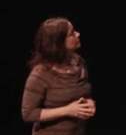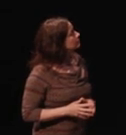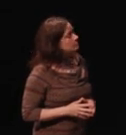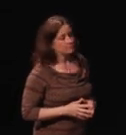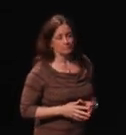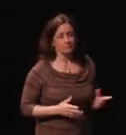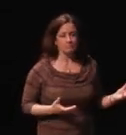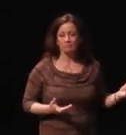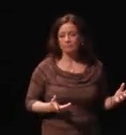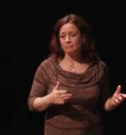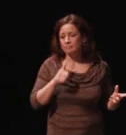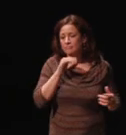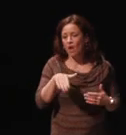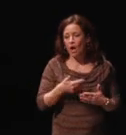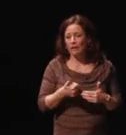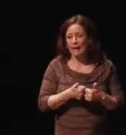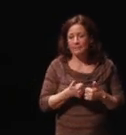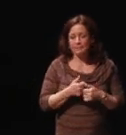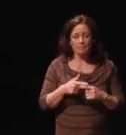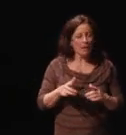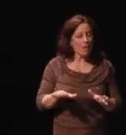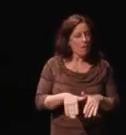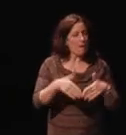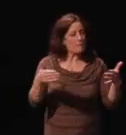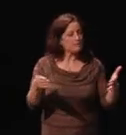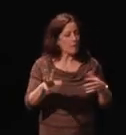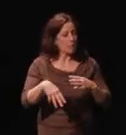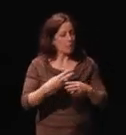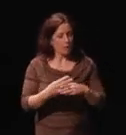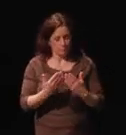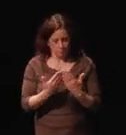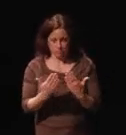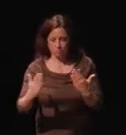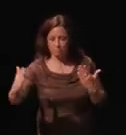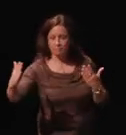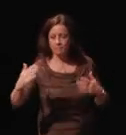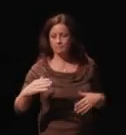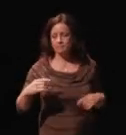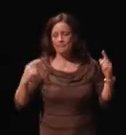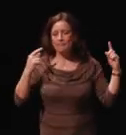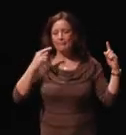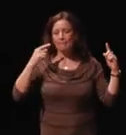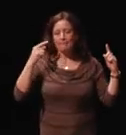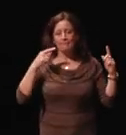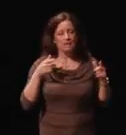When so old games, but it opened up a world, and what it this way had is,